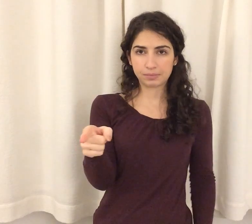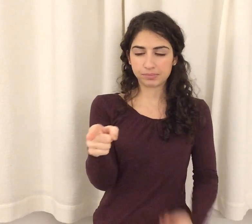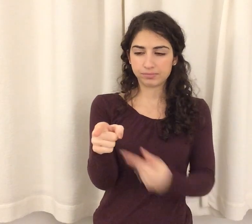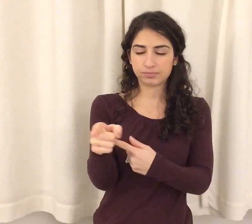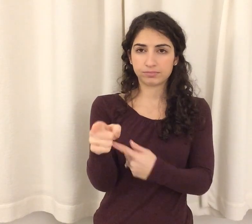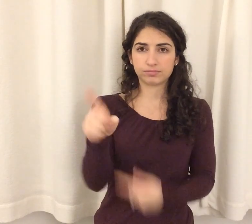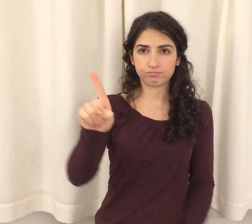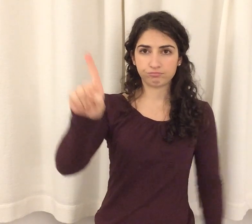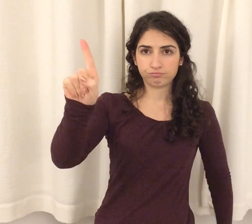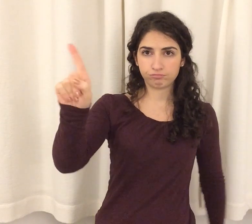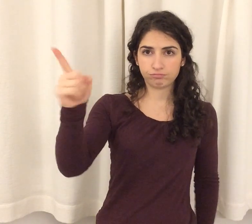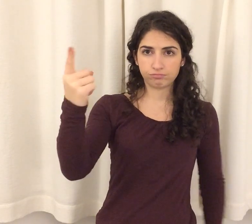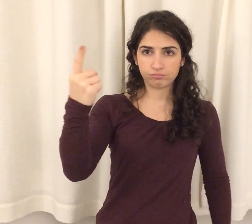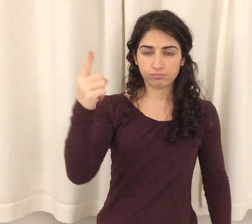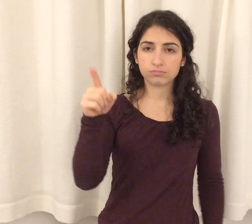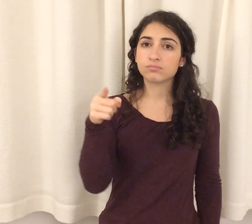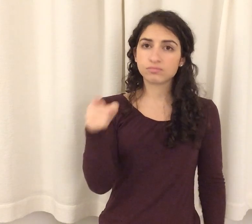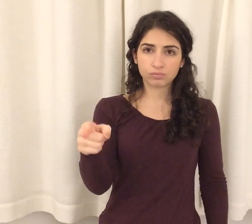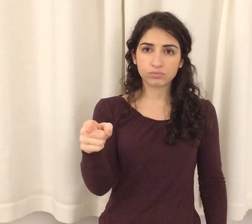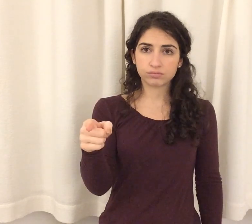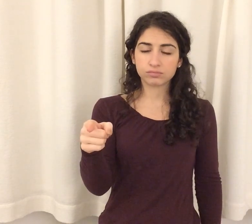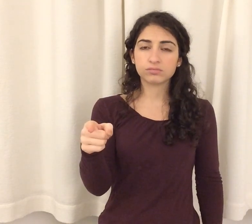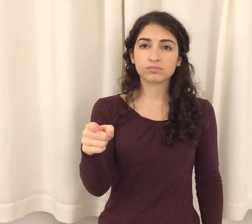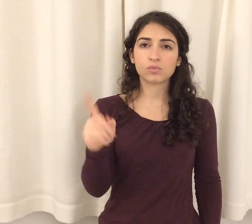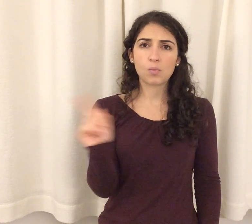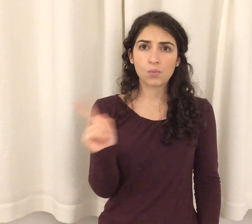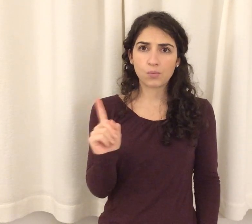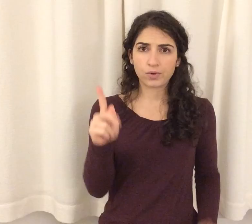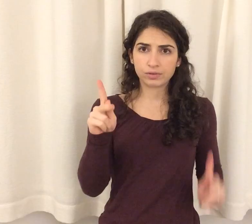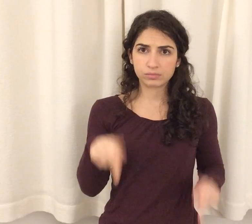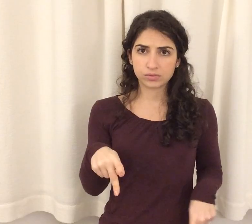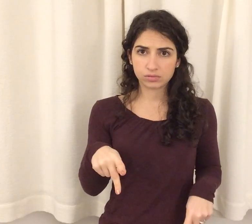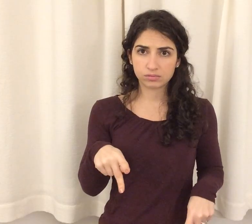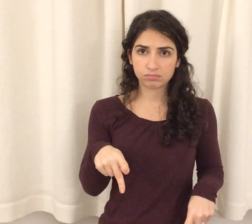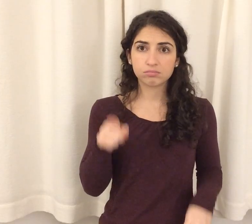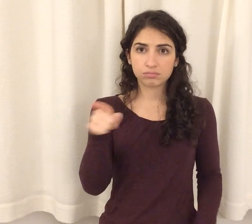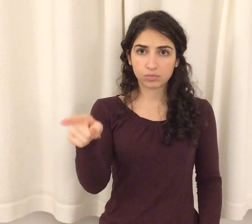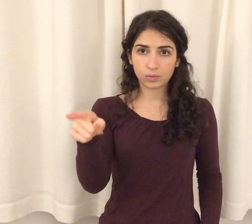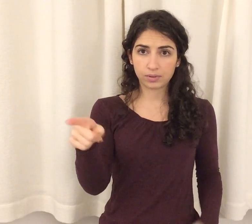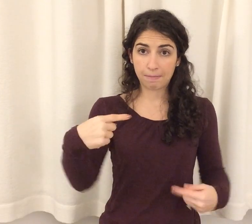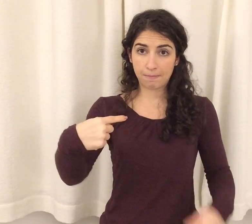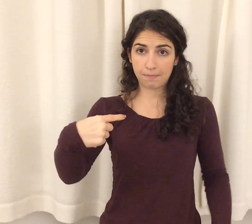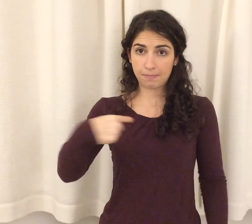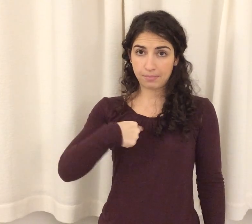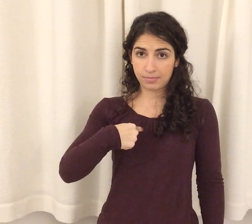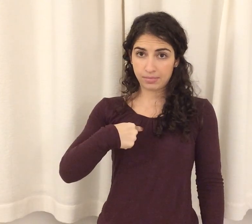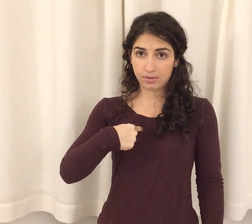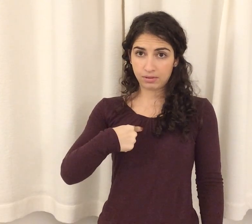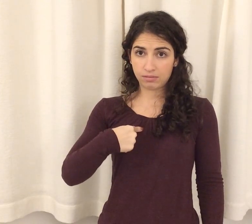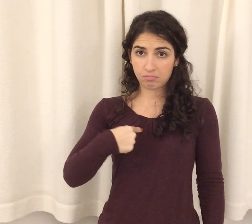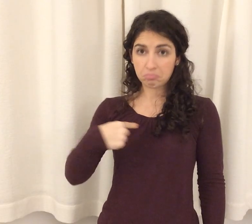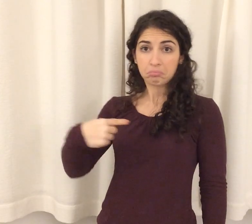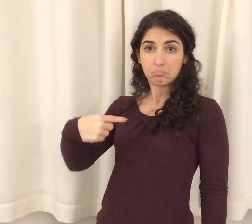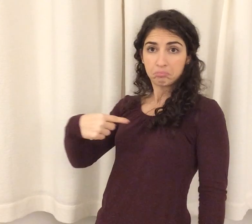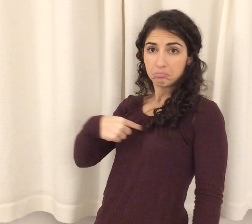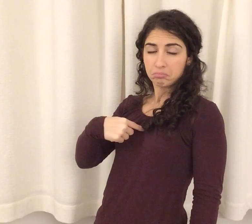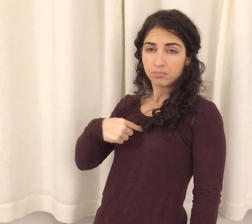You simply point! You point out where the person you're referring to is. So "me", point to